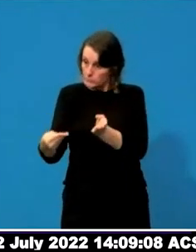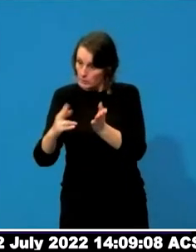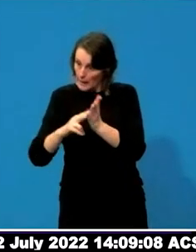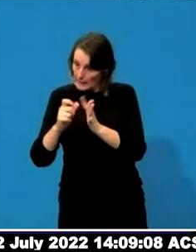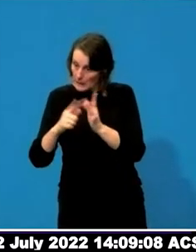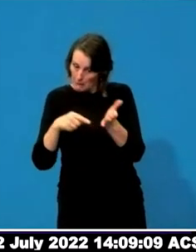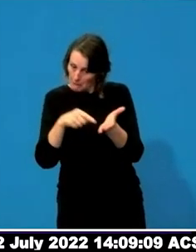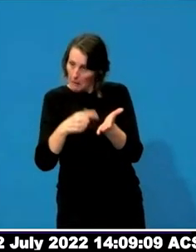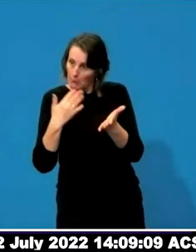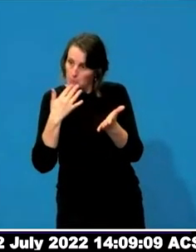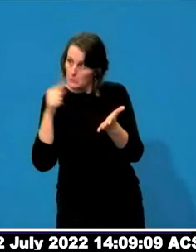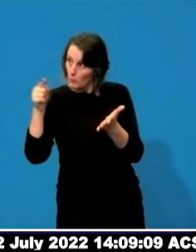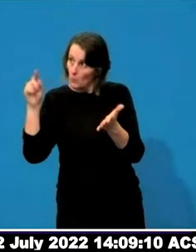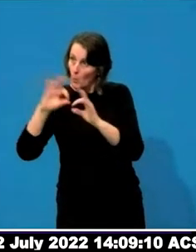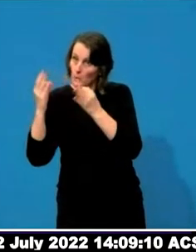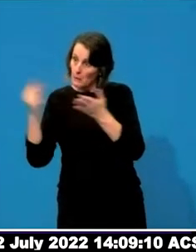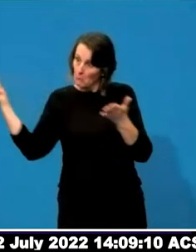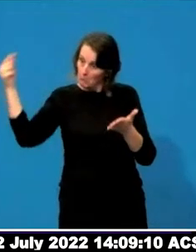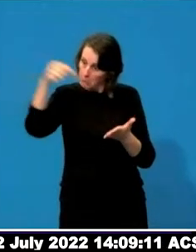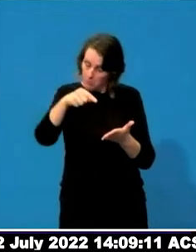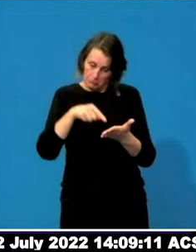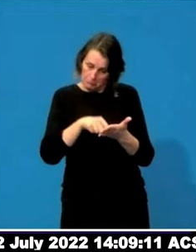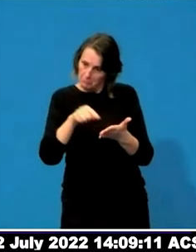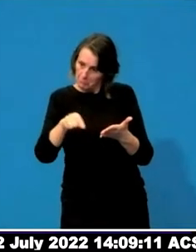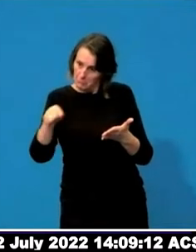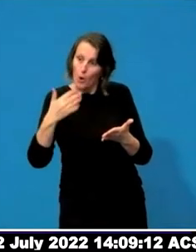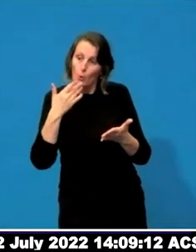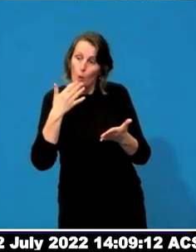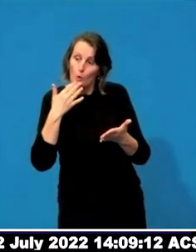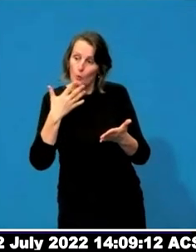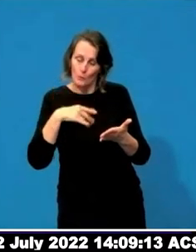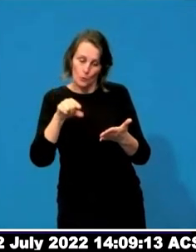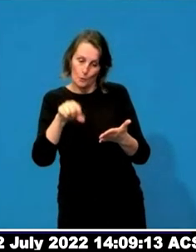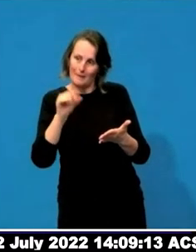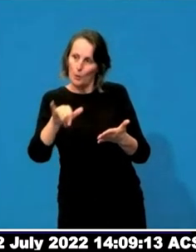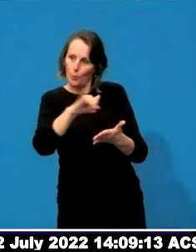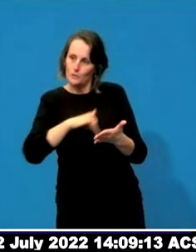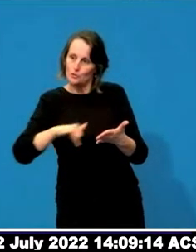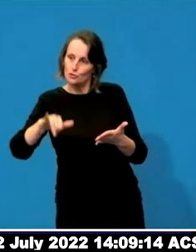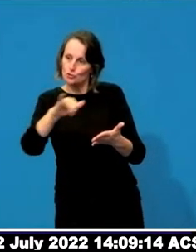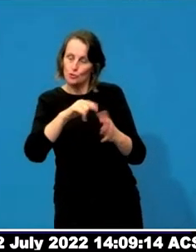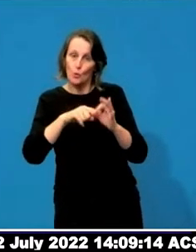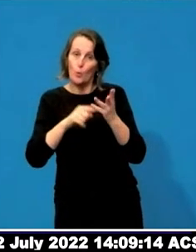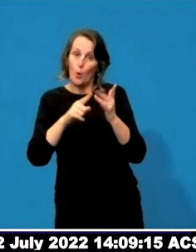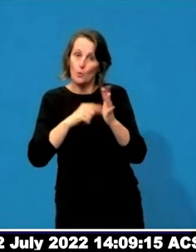about which organisation we were going to go with to do the assessments.